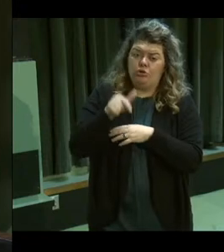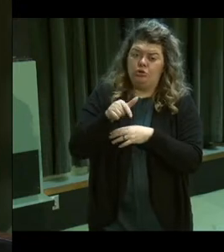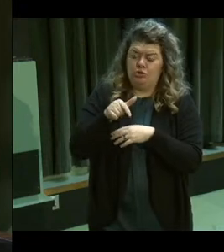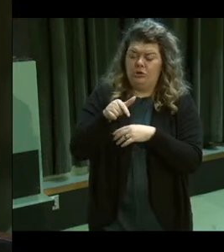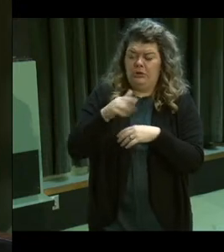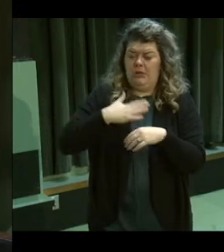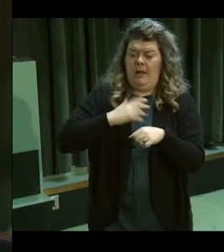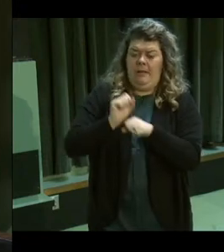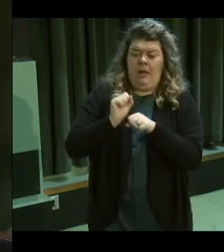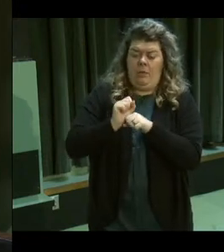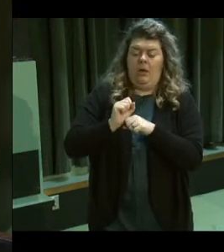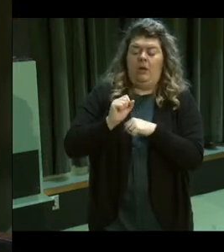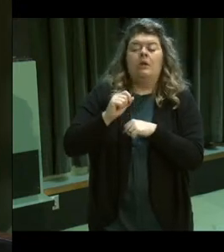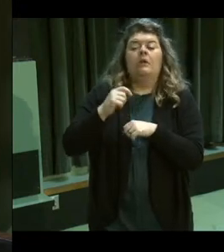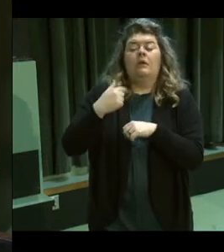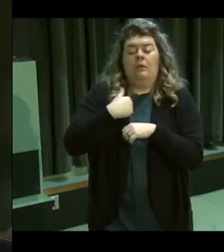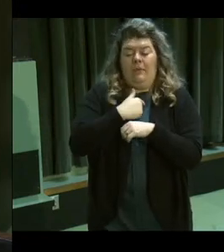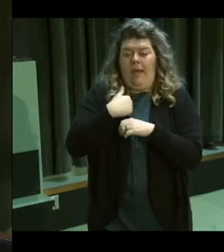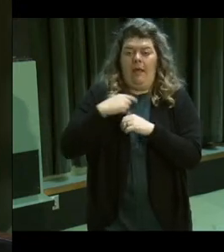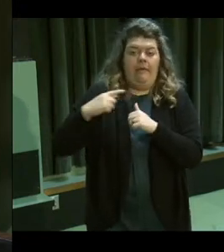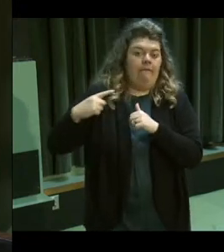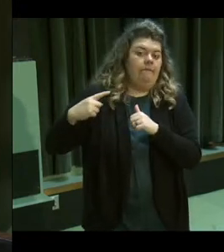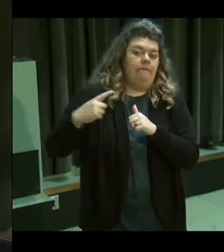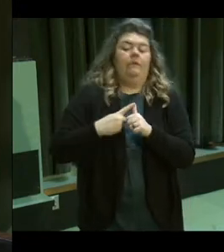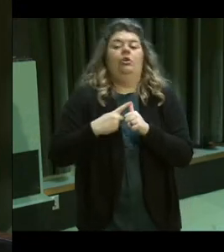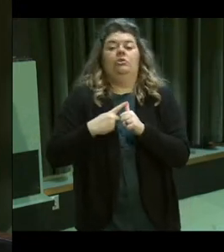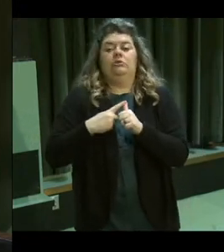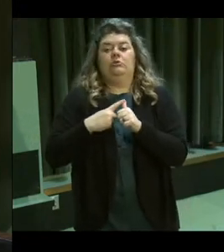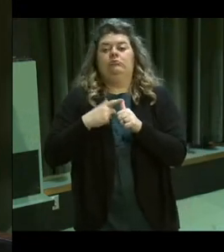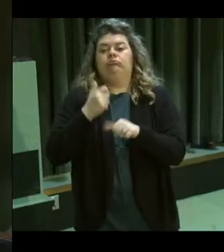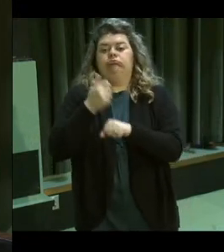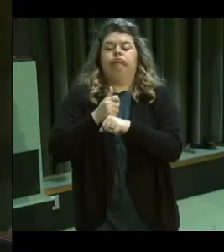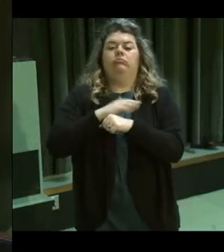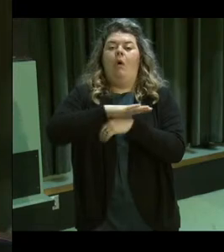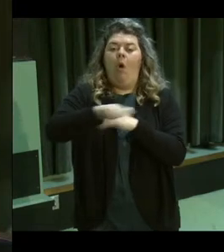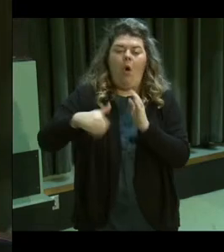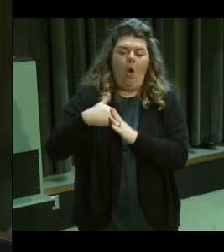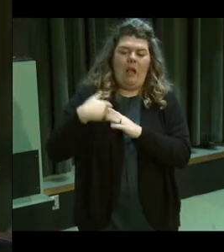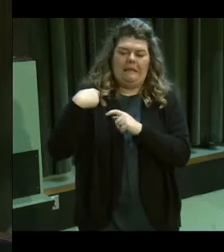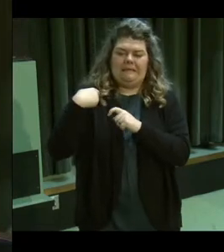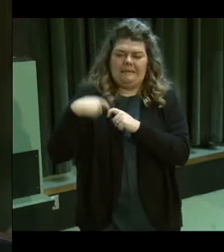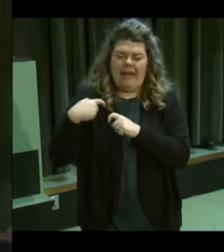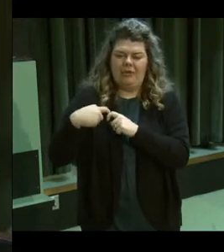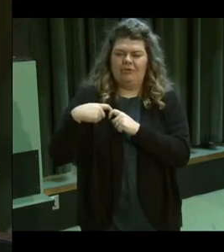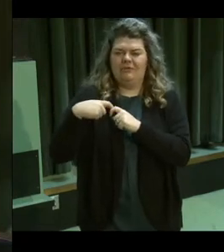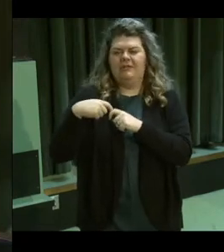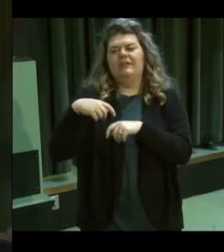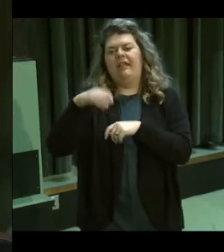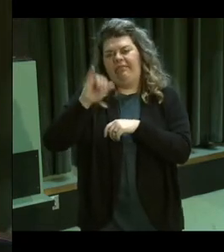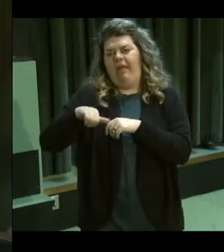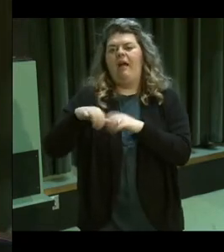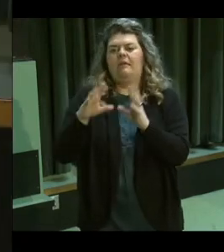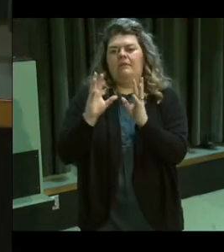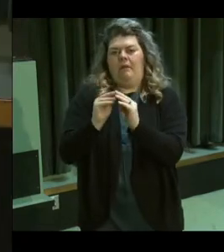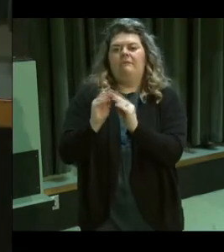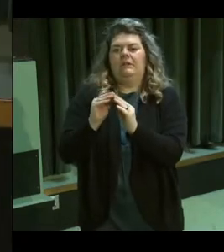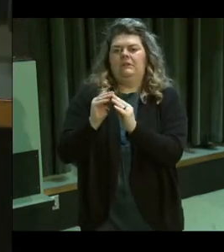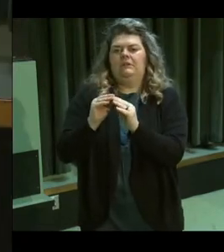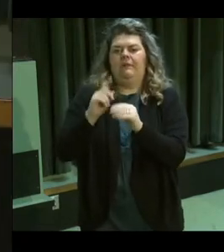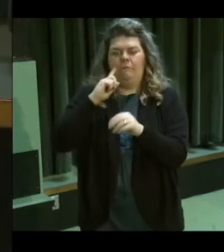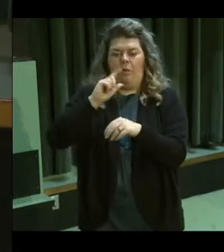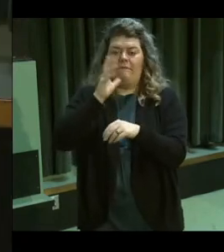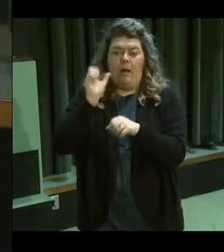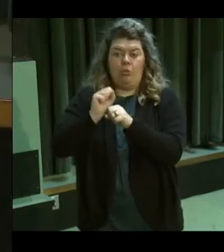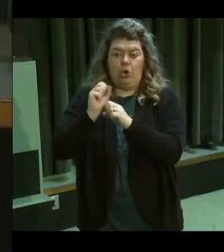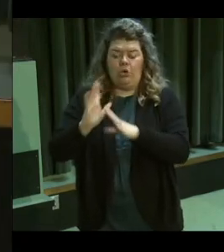like I had mentioned, we had the